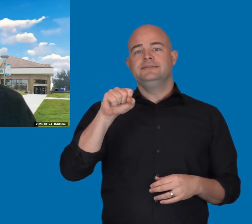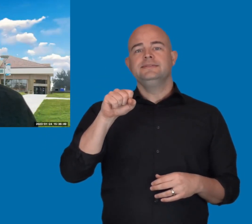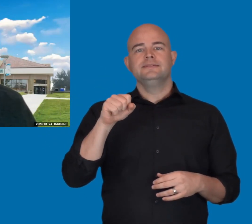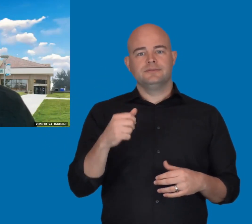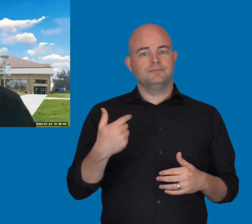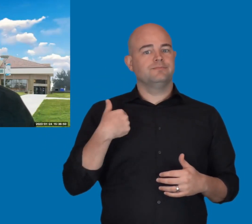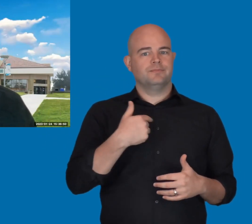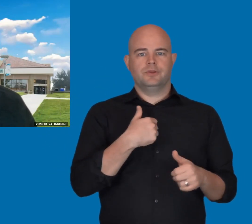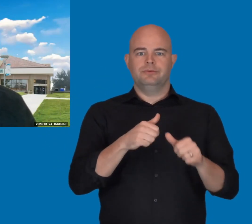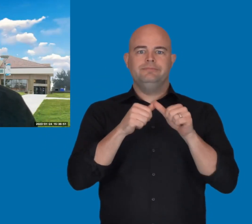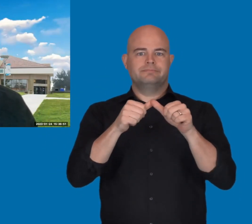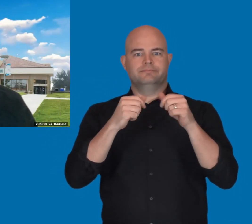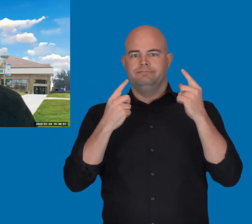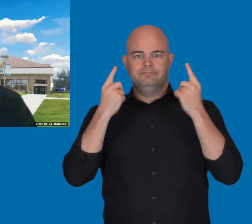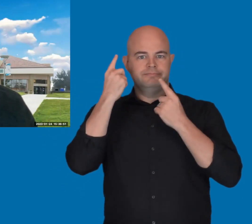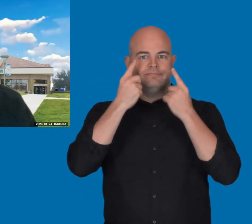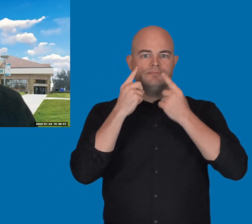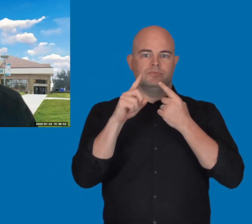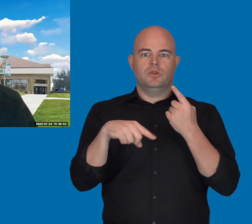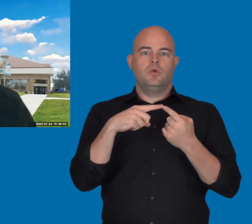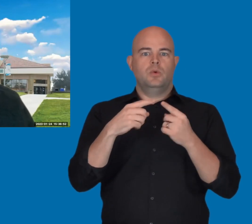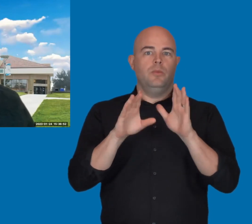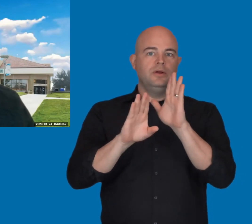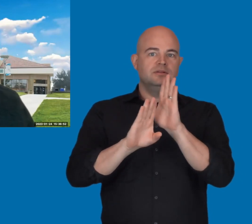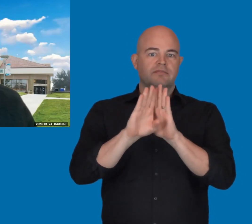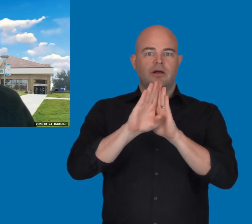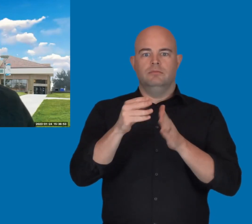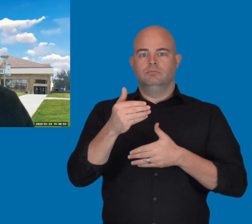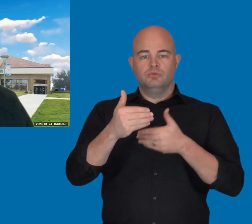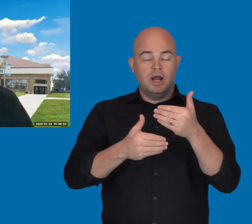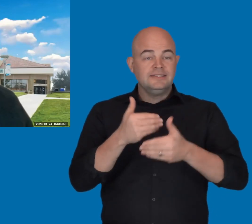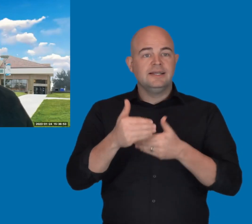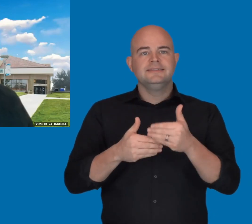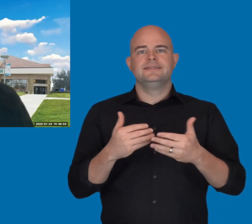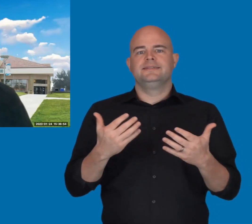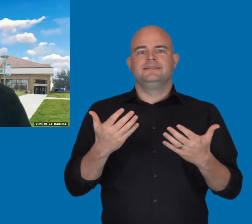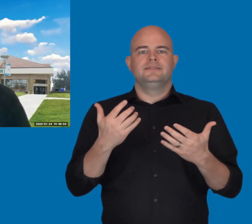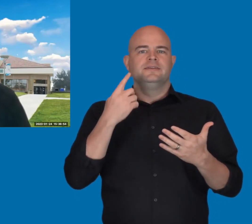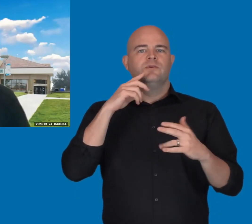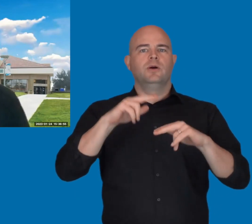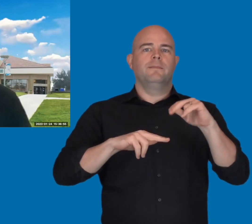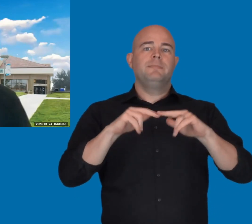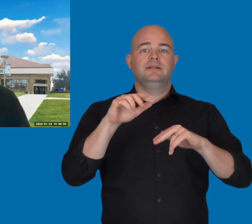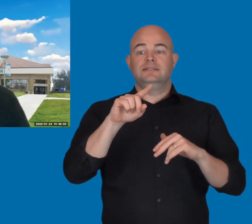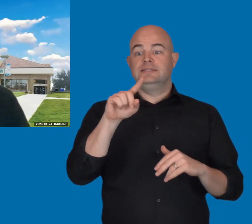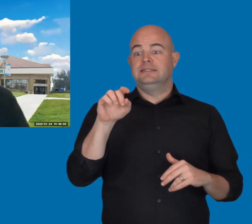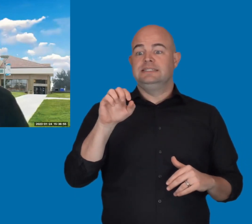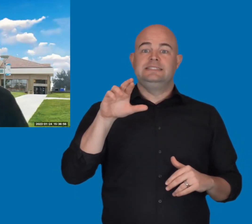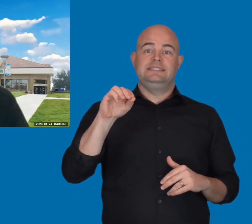And again, we had a good turnout. We accepted 35 participants, ended up with 20.